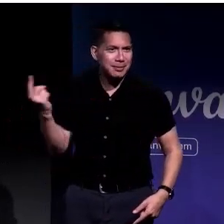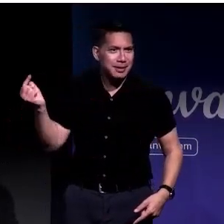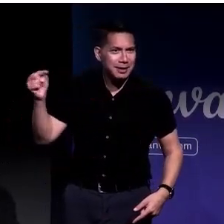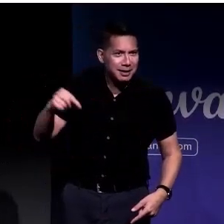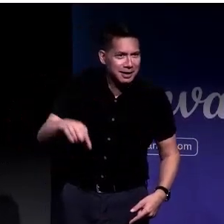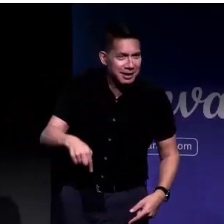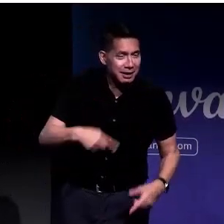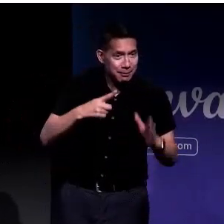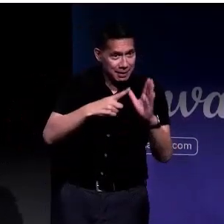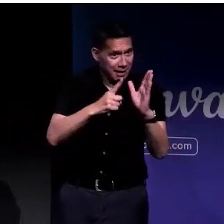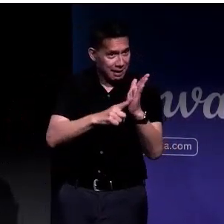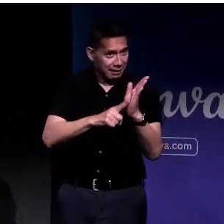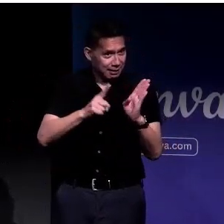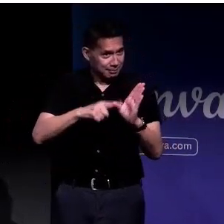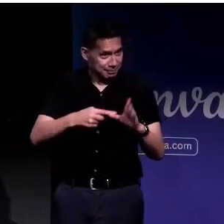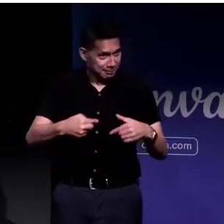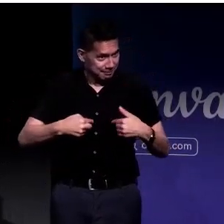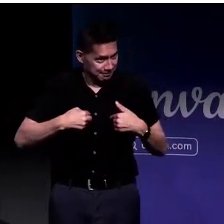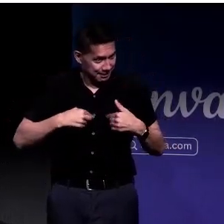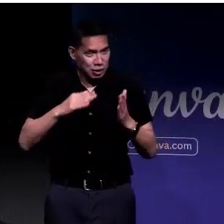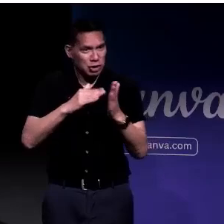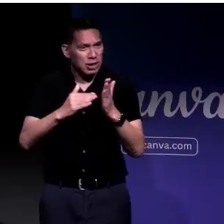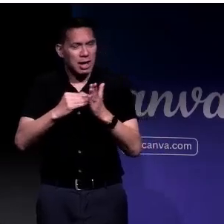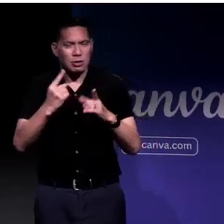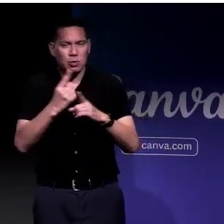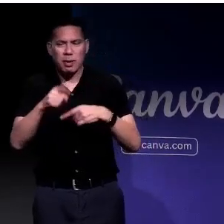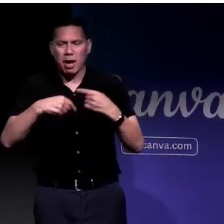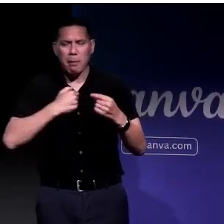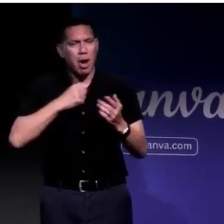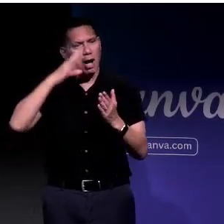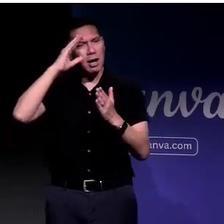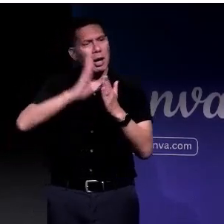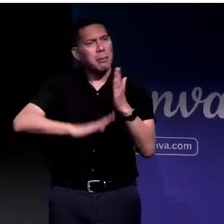I'm Ally and today I'm talking to you about some of my experiences working.